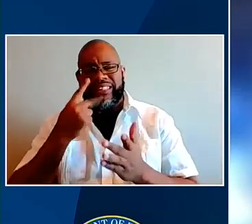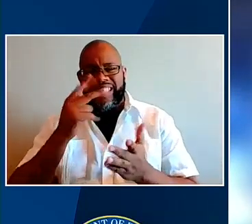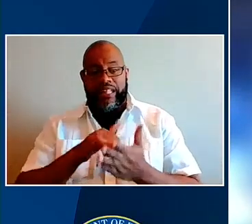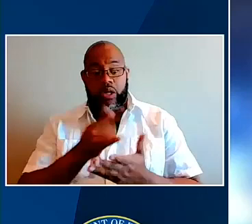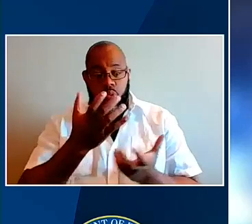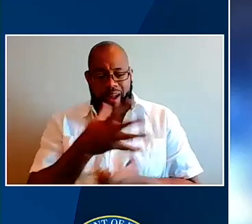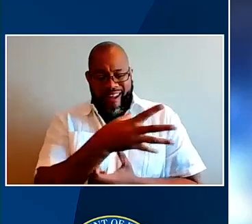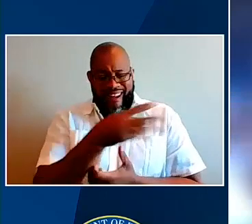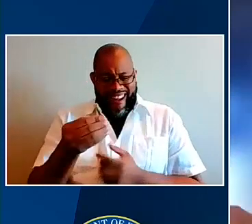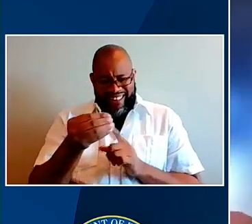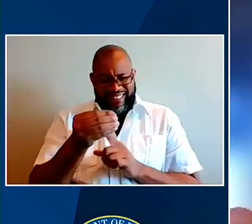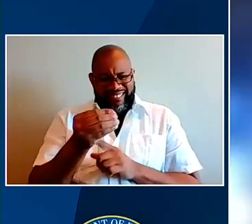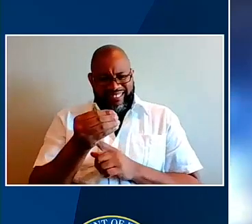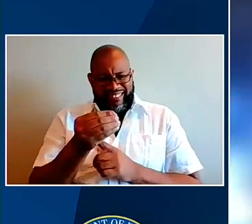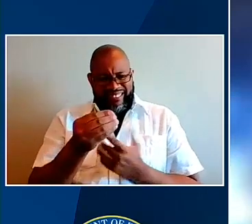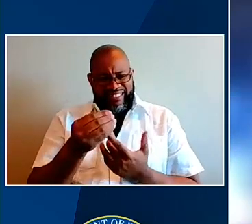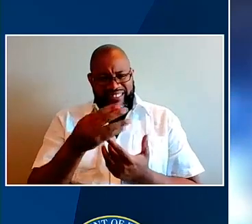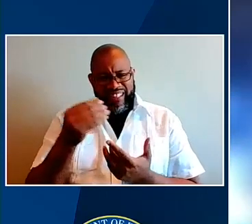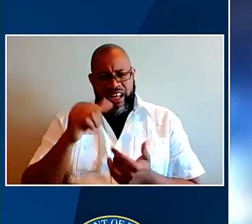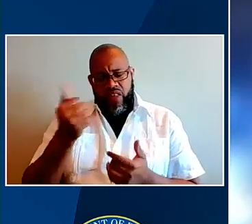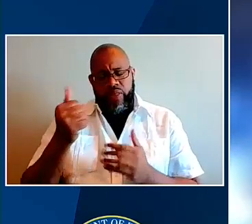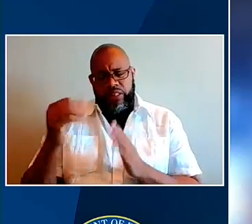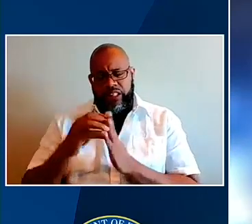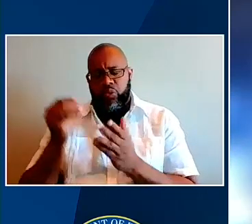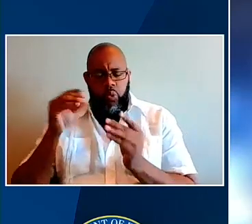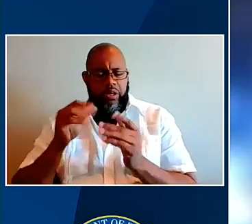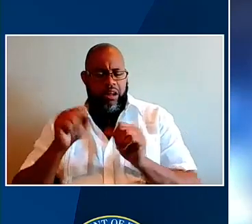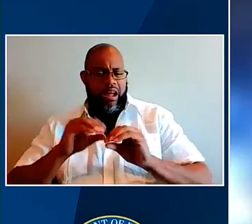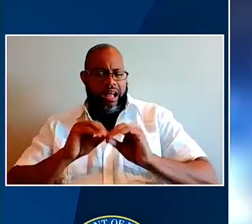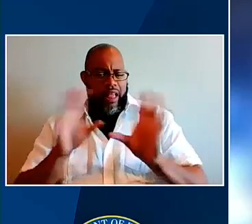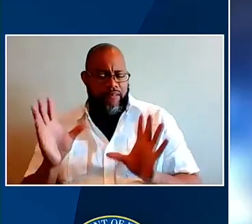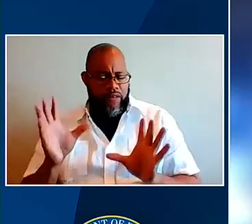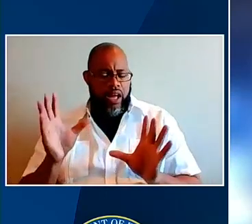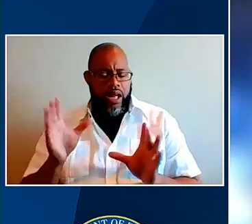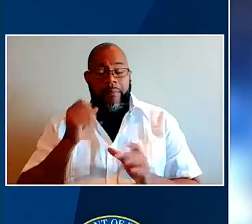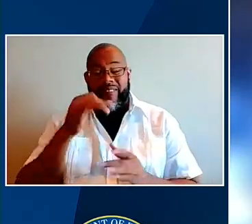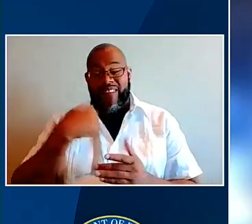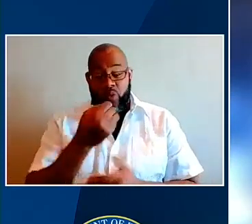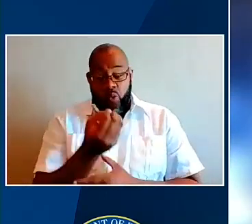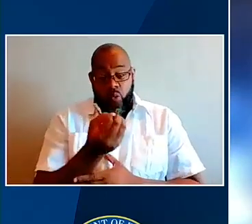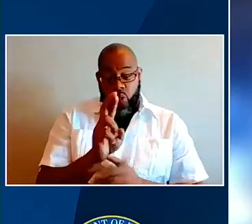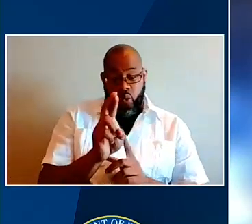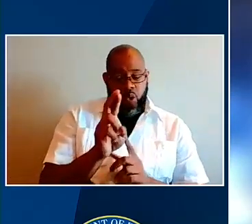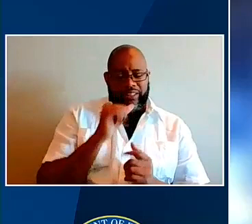And then this other section would clarify. But if you have an or, it doesn't make sense to me.